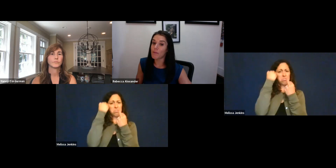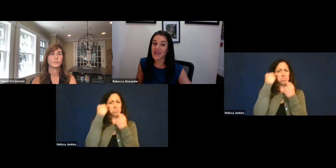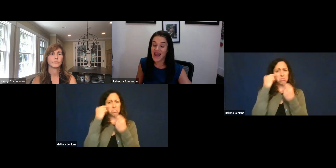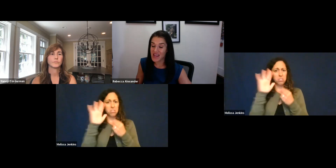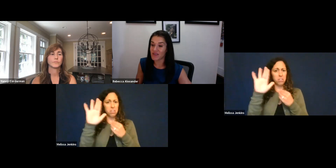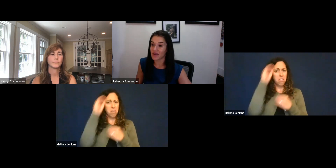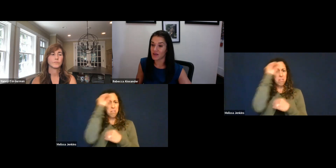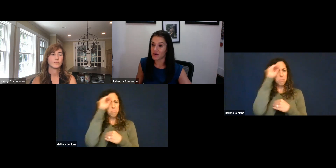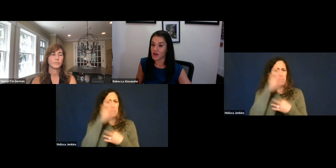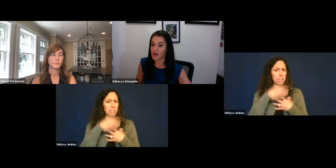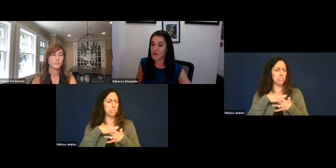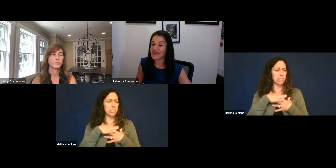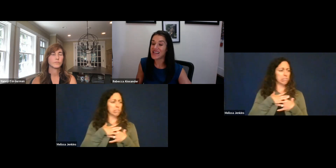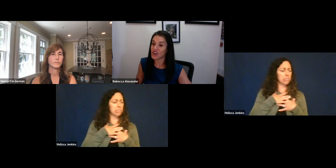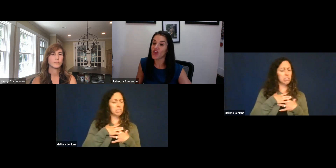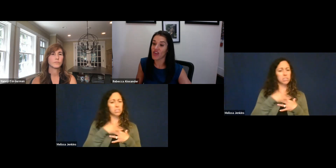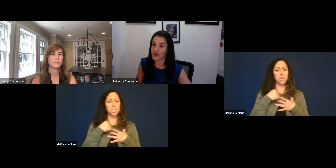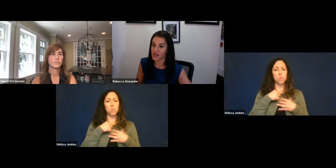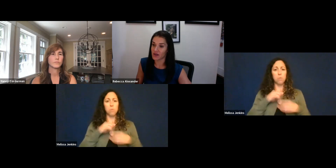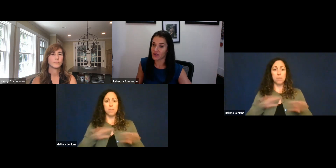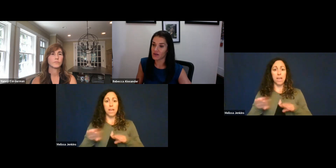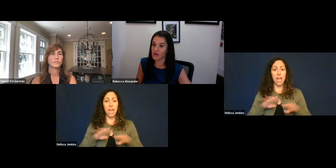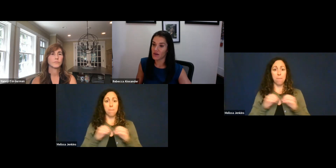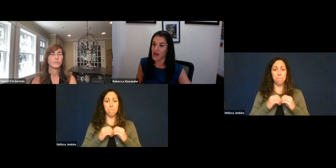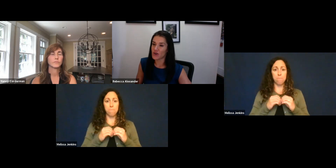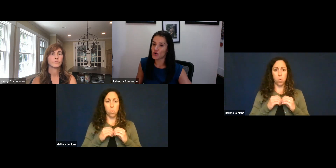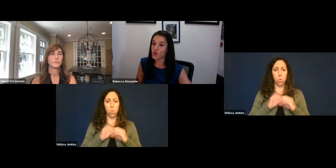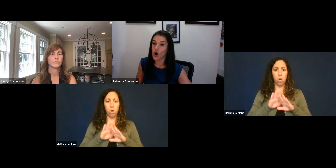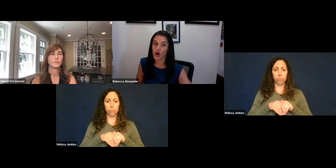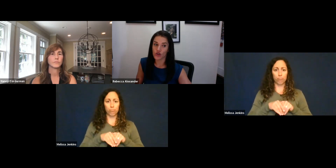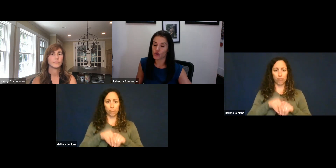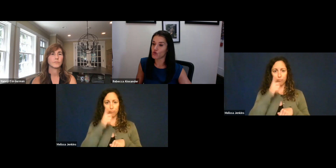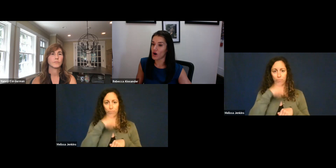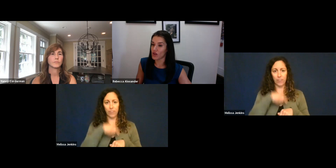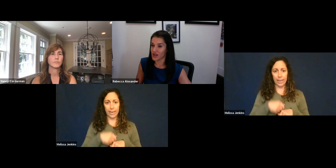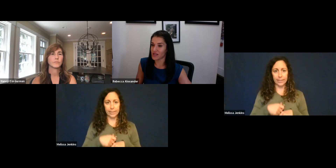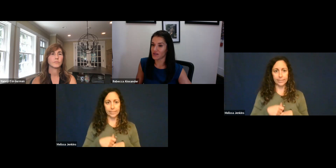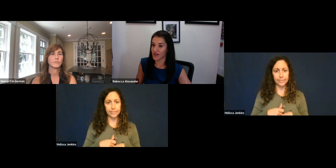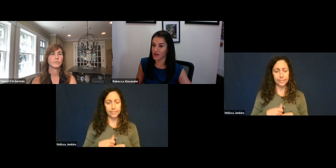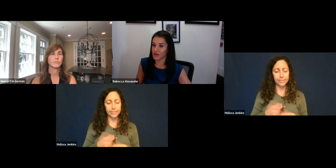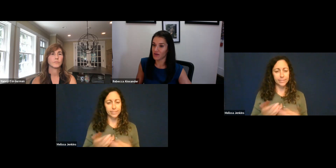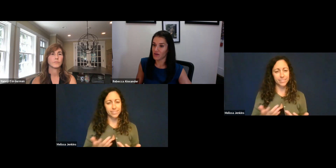behaving and being inauthentic. And who are you authentically?